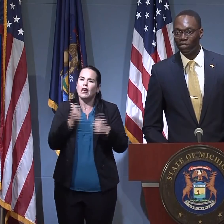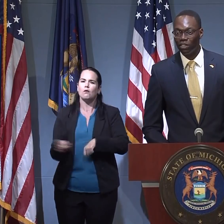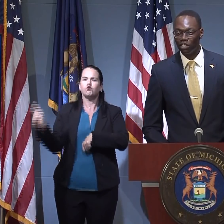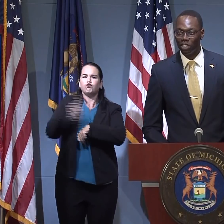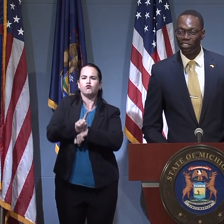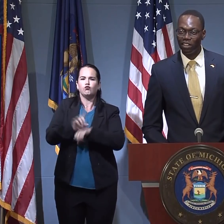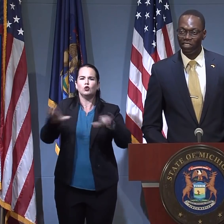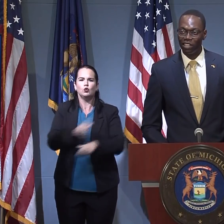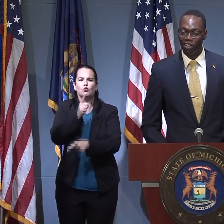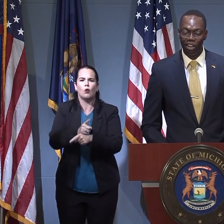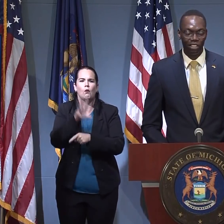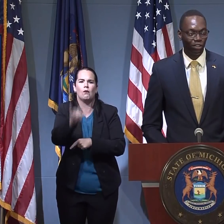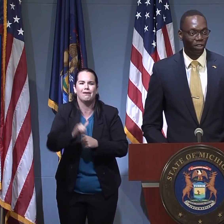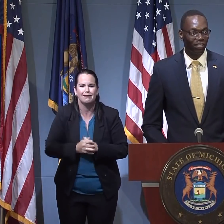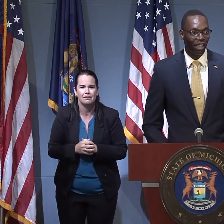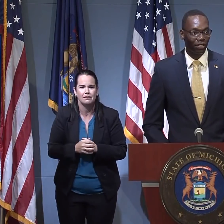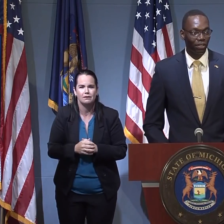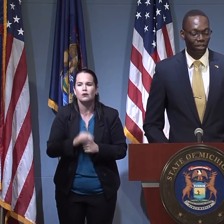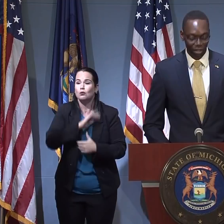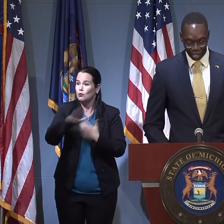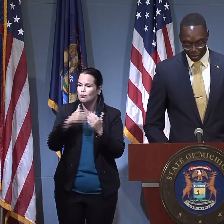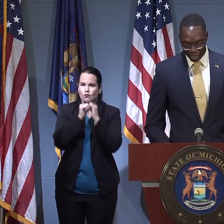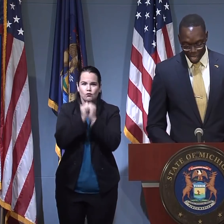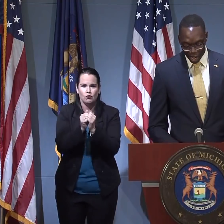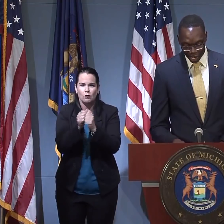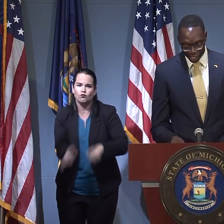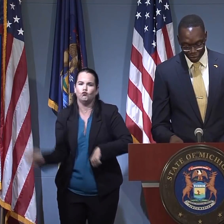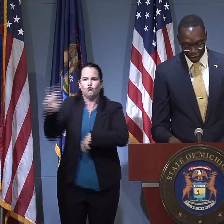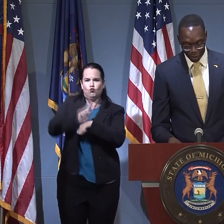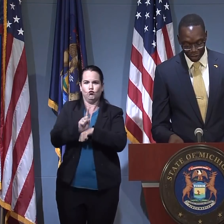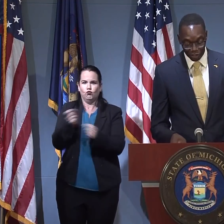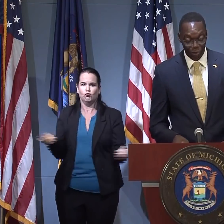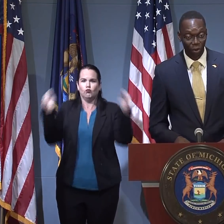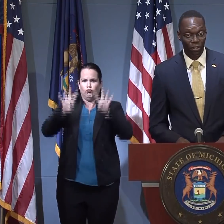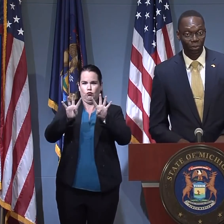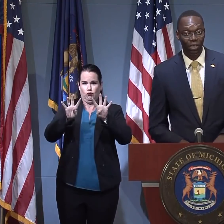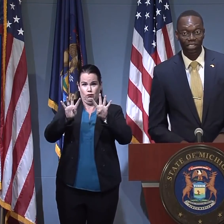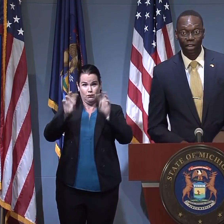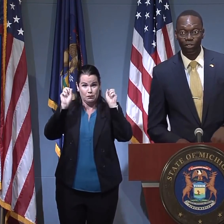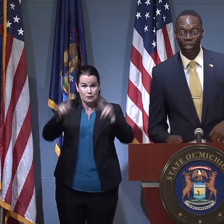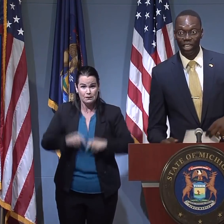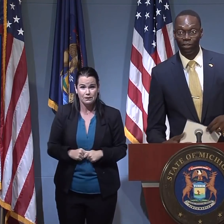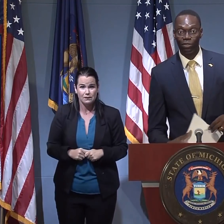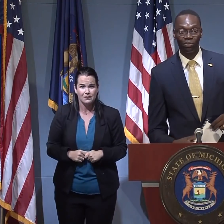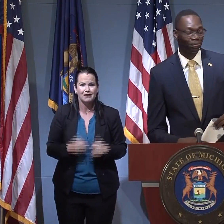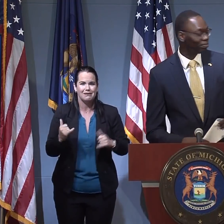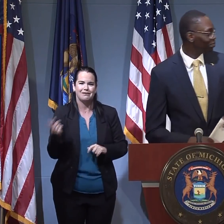KNISHES, OUR DOE WORKERRANCE OUR COME IN THES WHEN WE MASK UP FOR THE STATE OF MICHIGAN. SO LET'S ALL STAND TALL AND DO THAT TOGETHER.